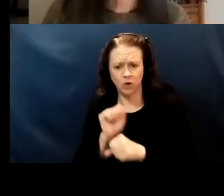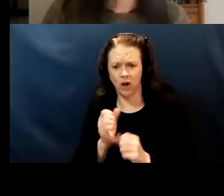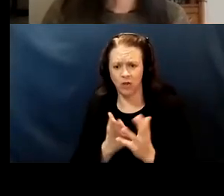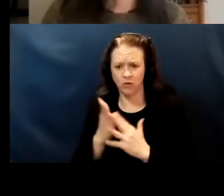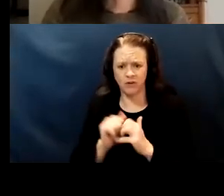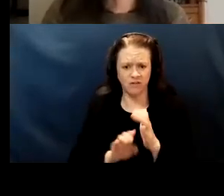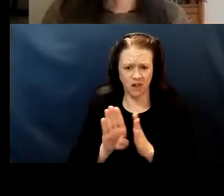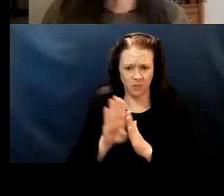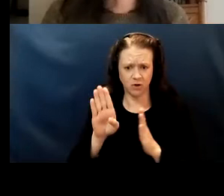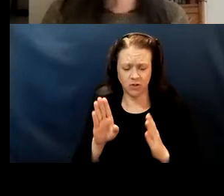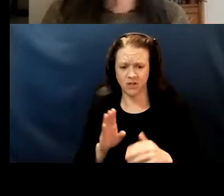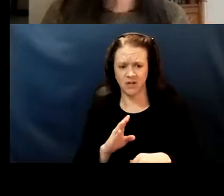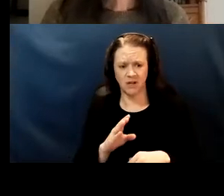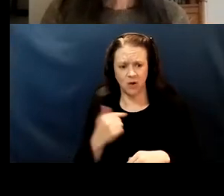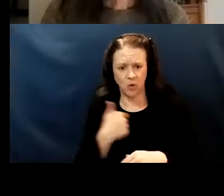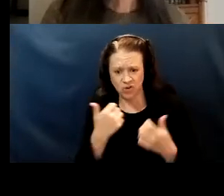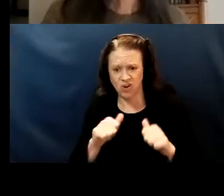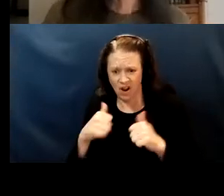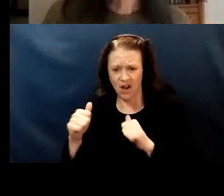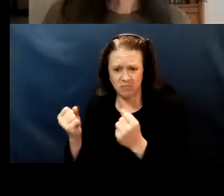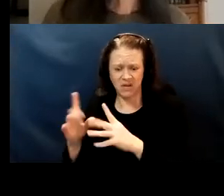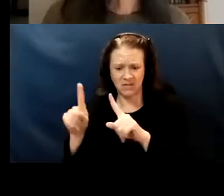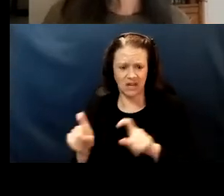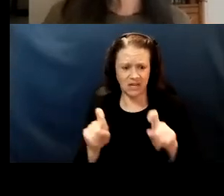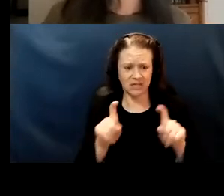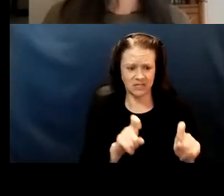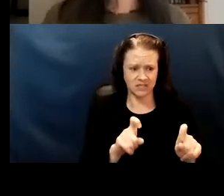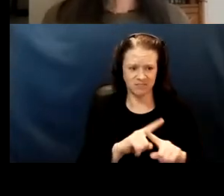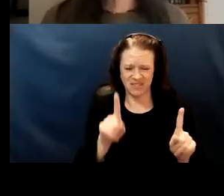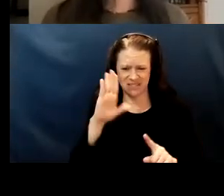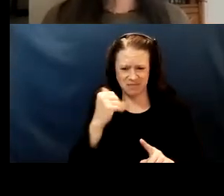to be working consistently. I want today share this with you to really drive home the